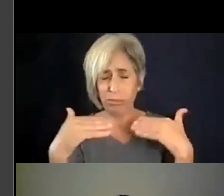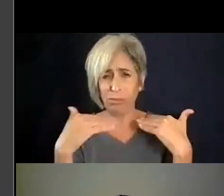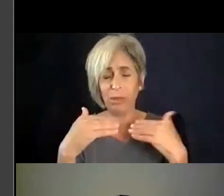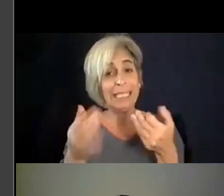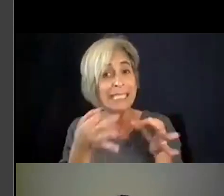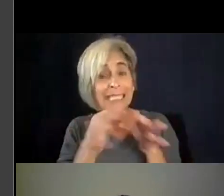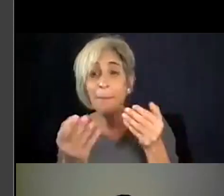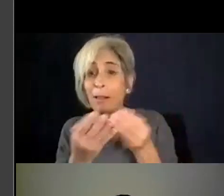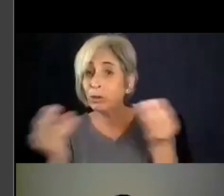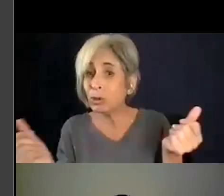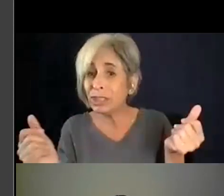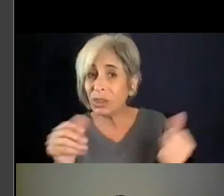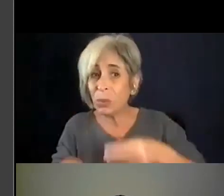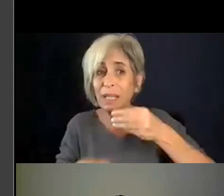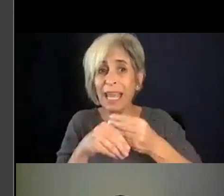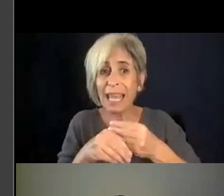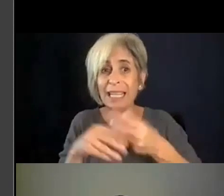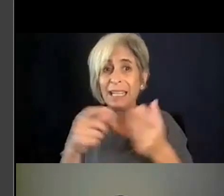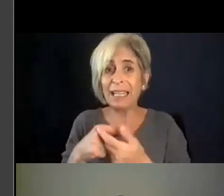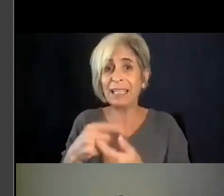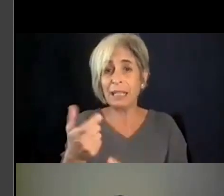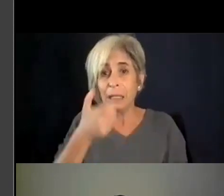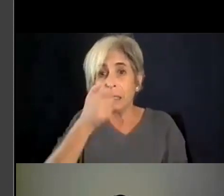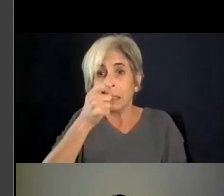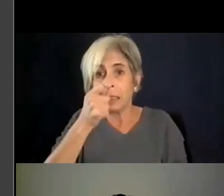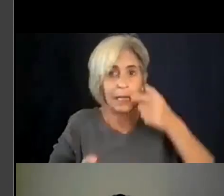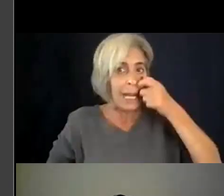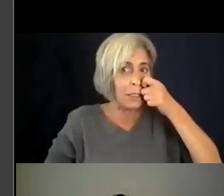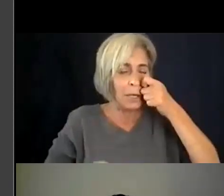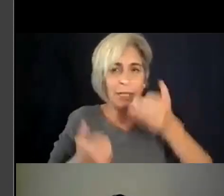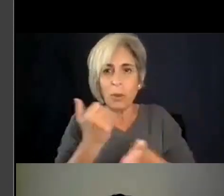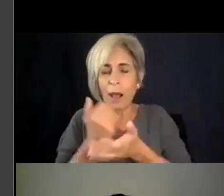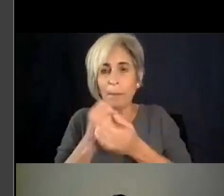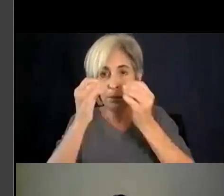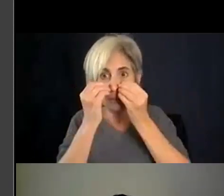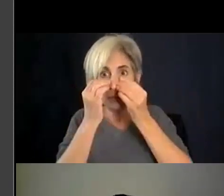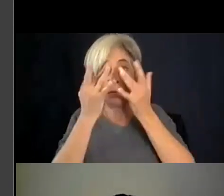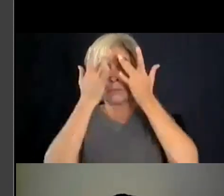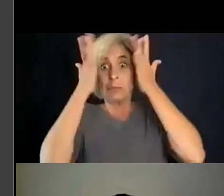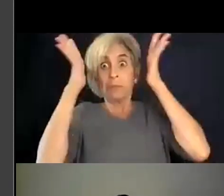We added an allergy nasal spray to help me open up my sinuses which then